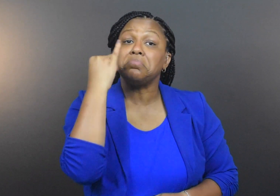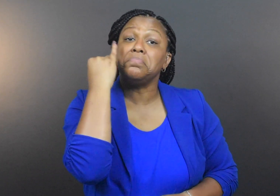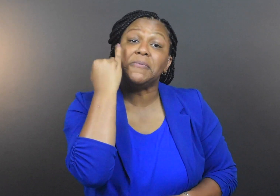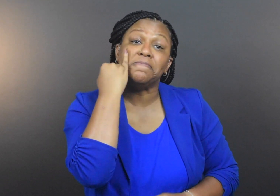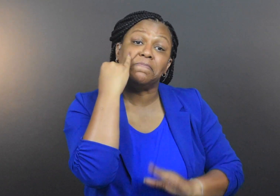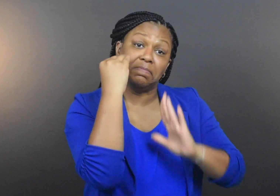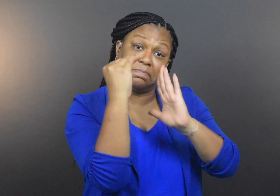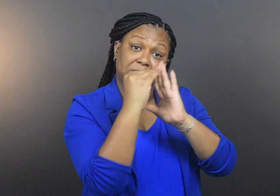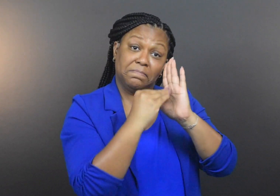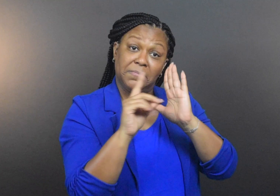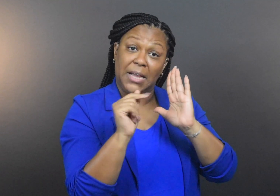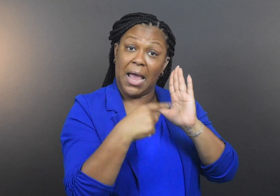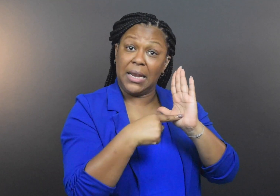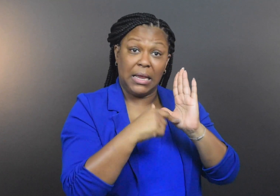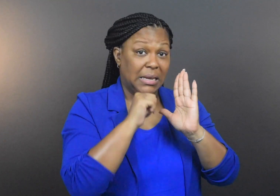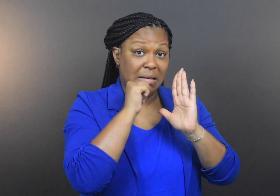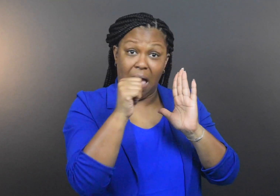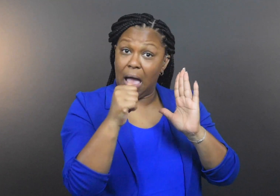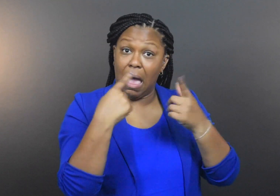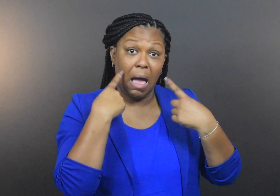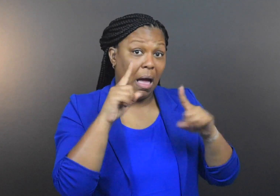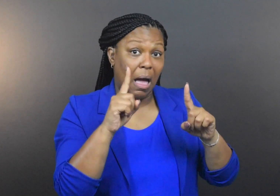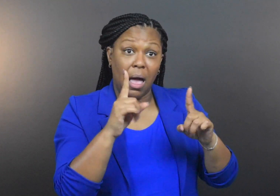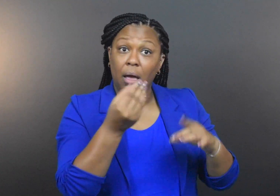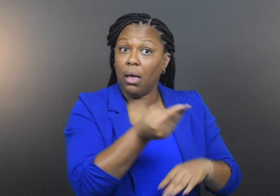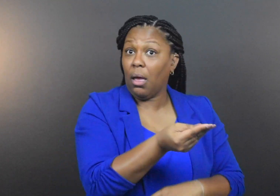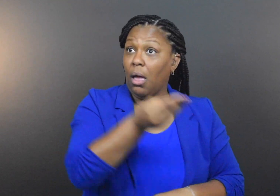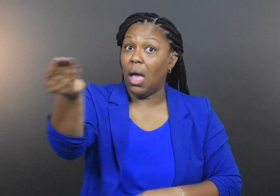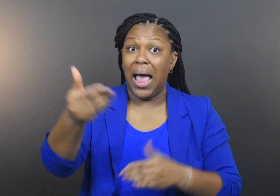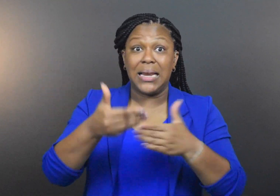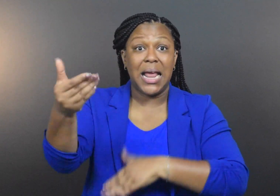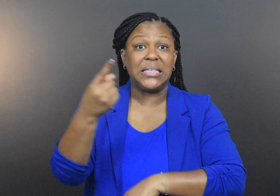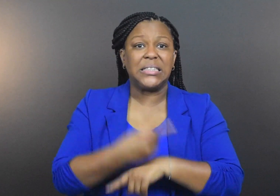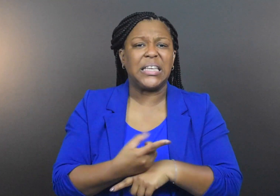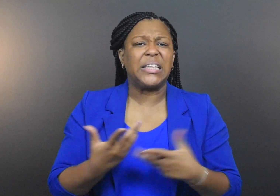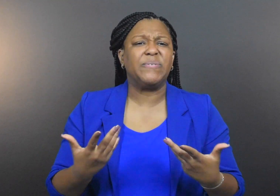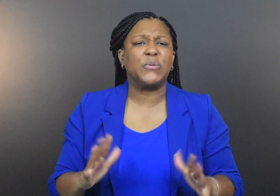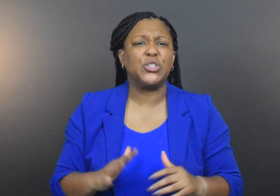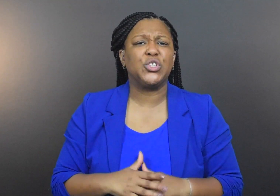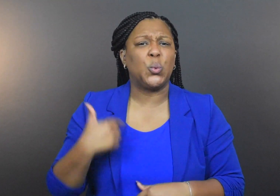“If data didn’t make it out on a given day, we heard about it real quick,”